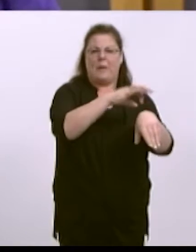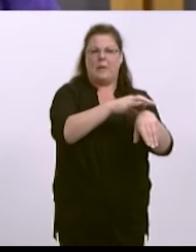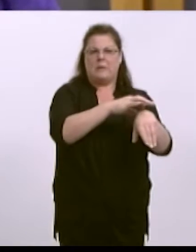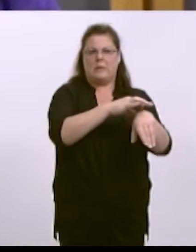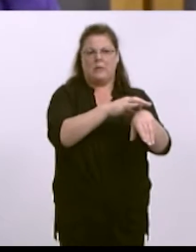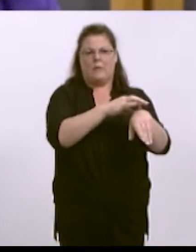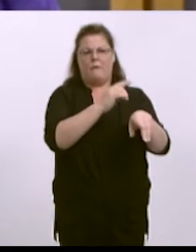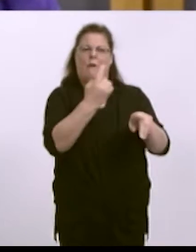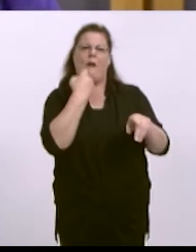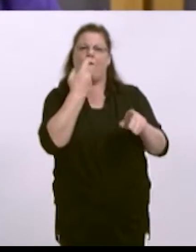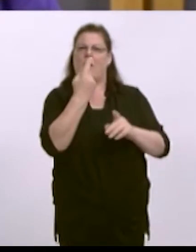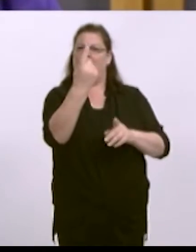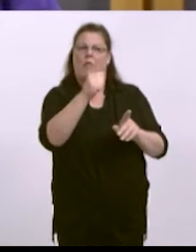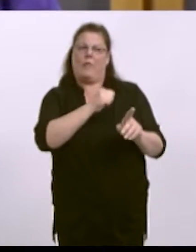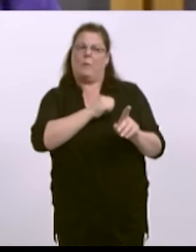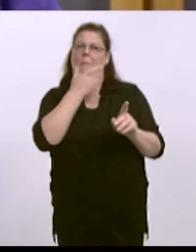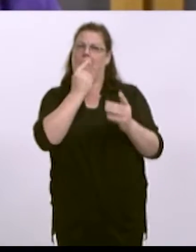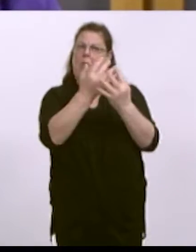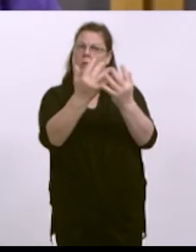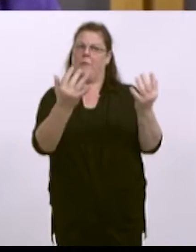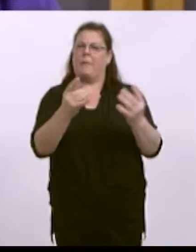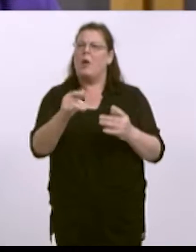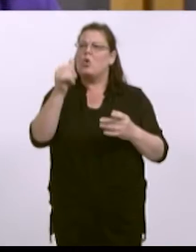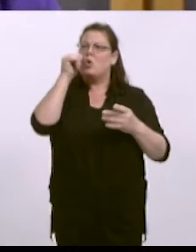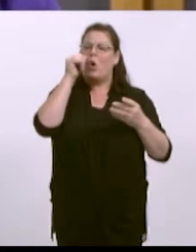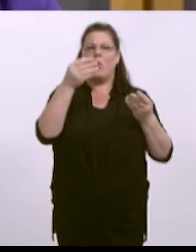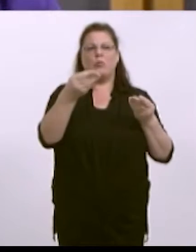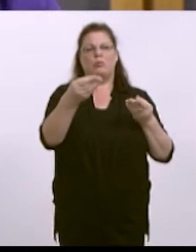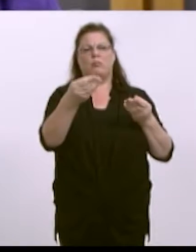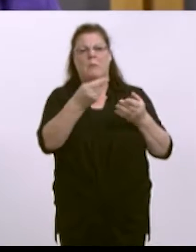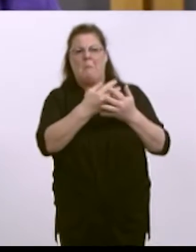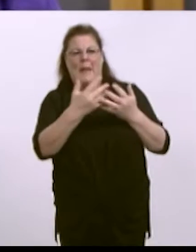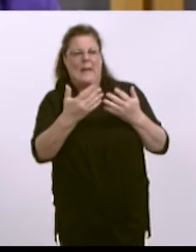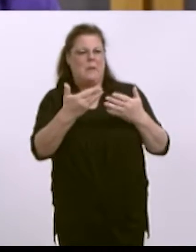2014. Heíll know also that training places are currently not being filled, that increasing